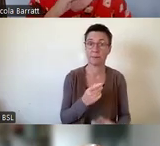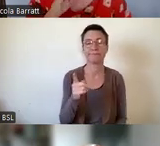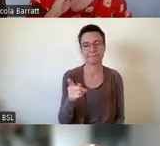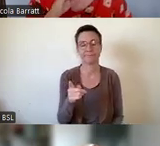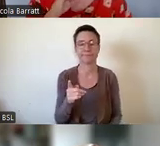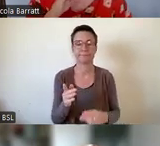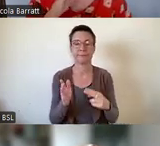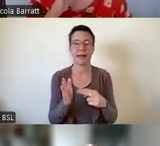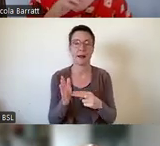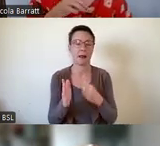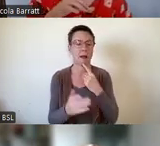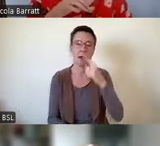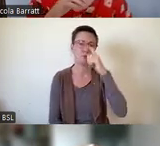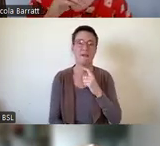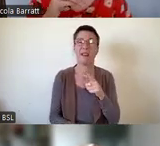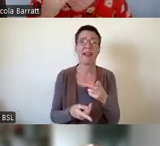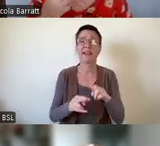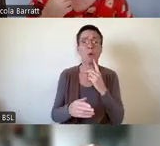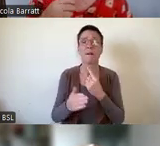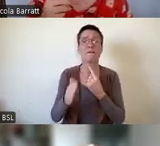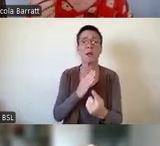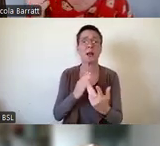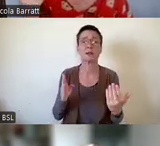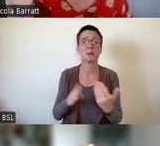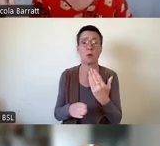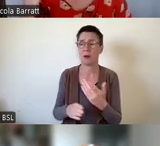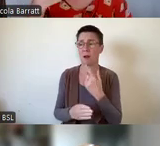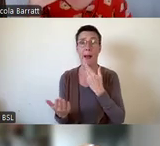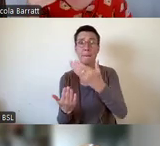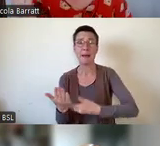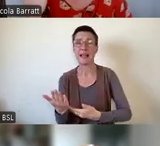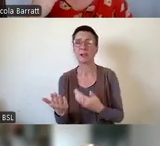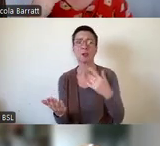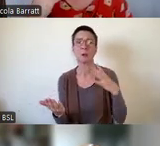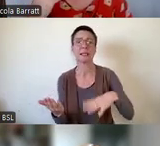I don't think that there's a need for you to have a page unless you plan on hiring anyone else.